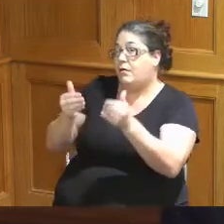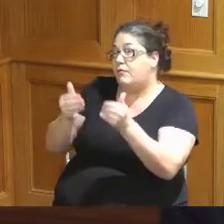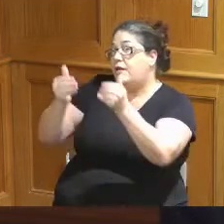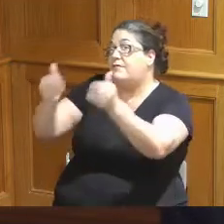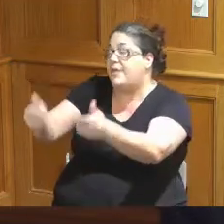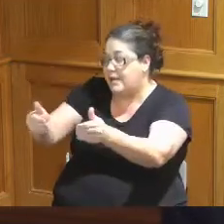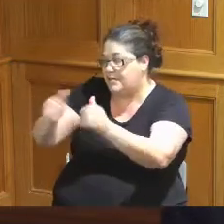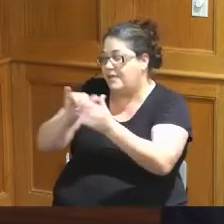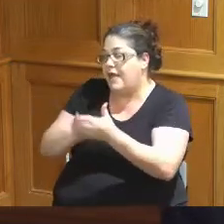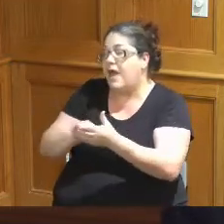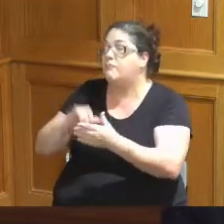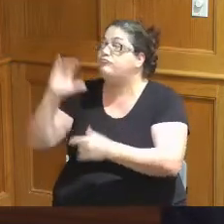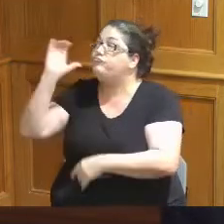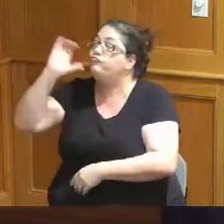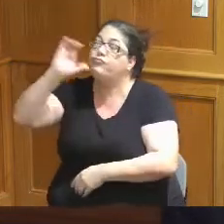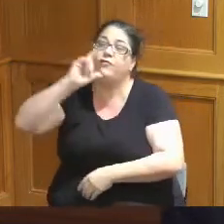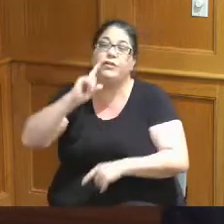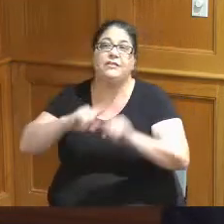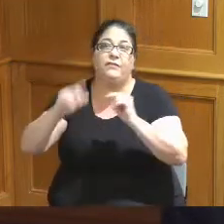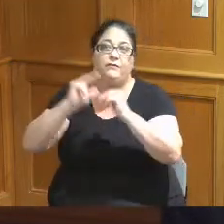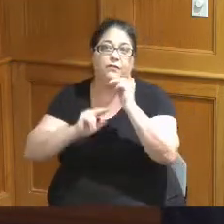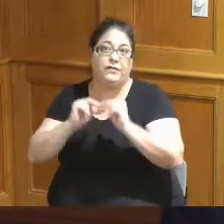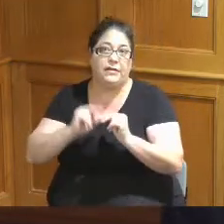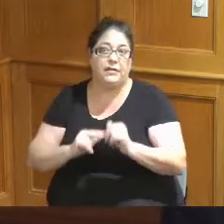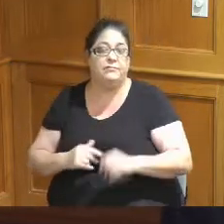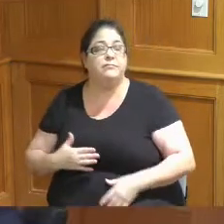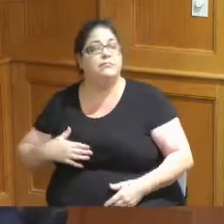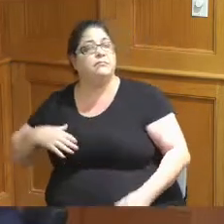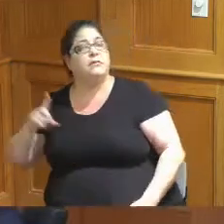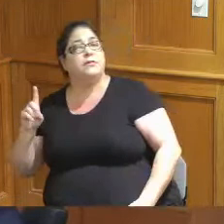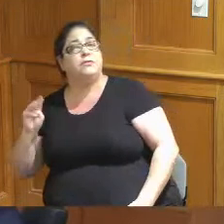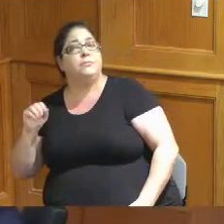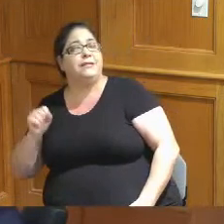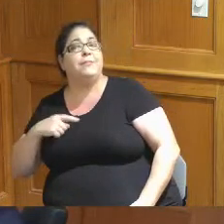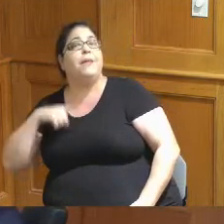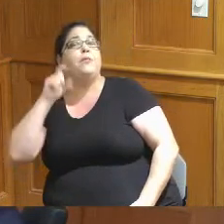different options for facilities thank you and so my question was about the RFP process